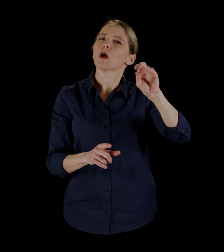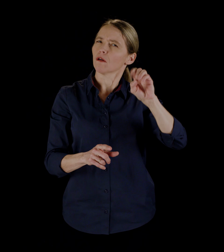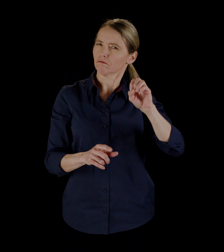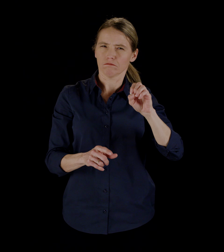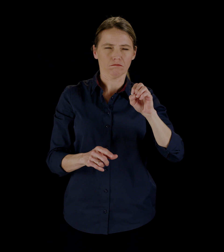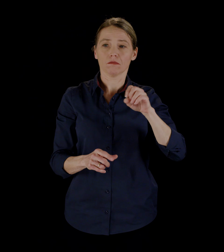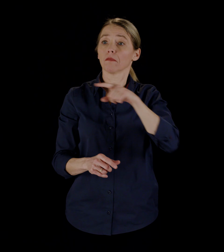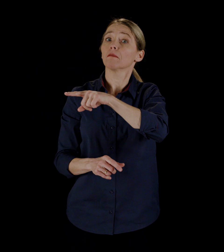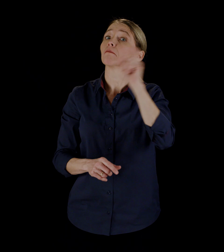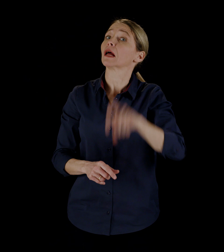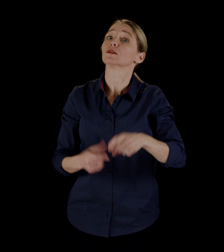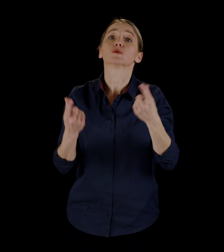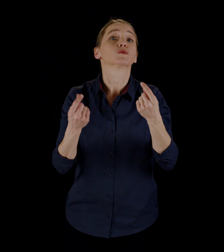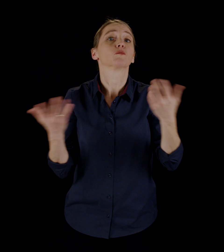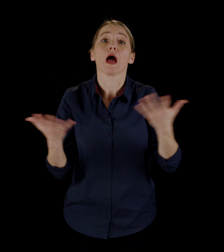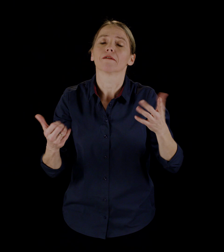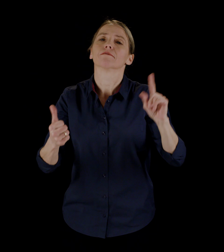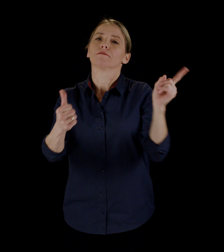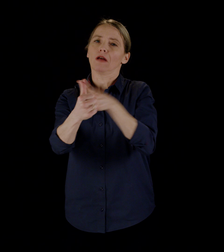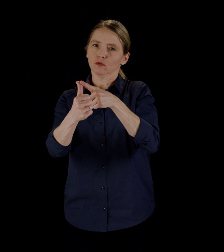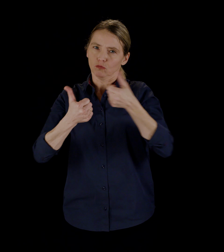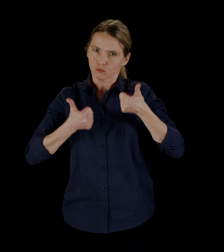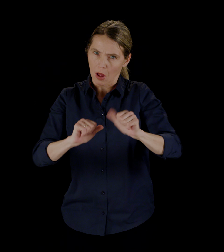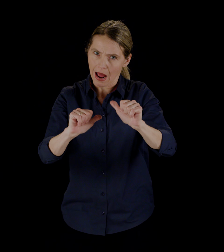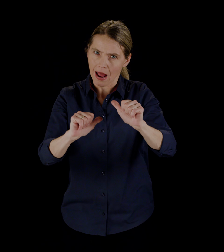to resolve the problem directly with the Code ISP.